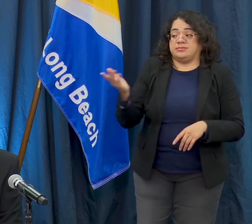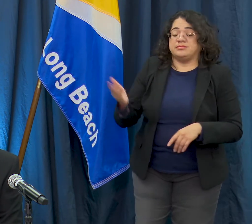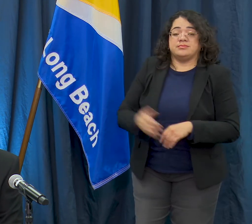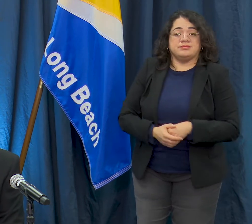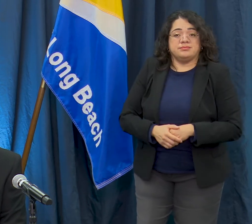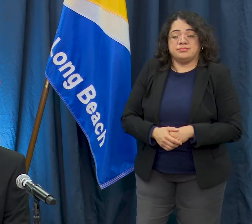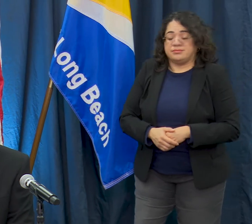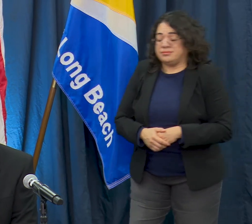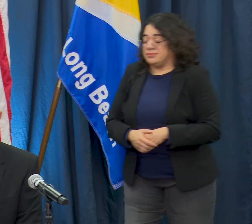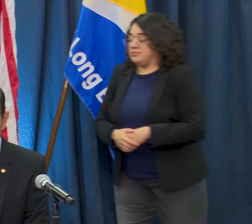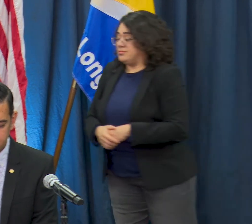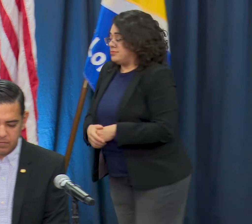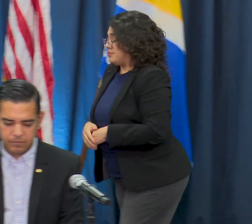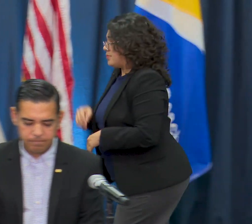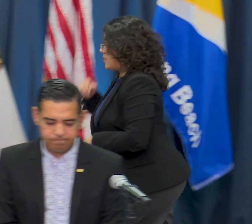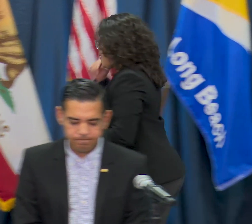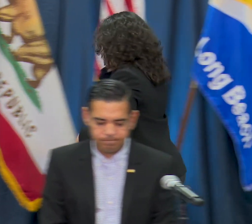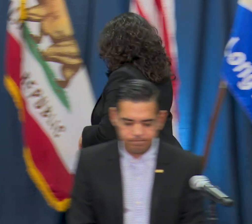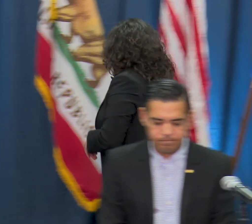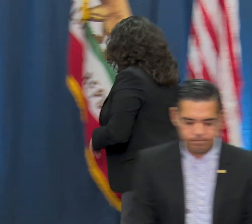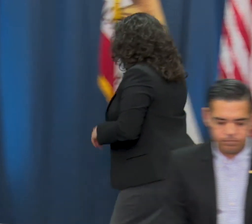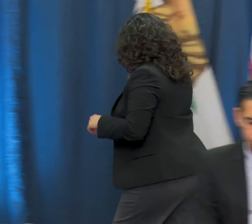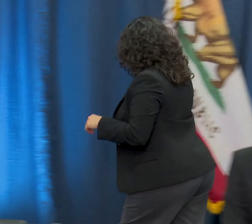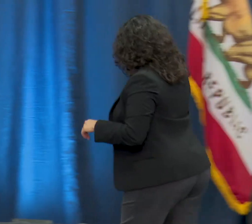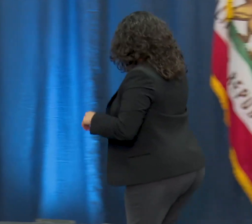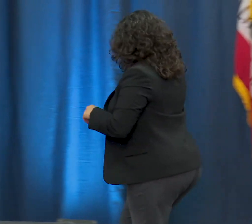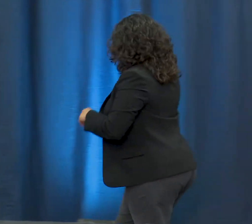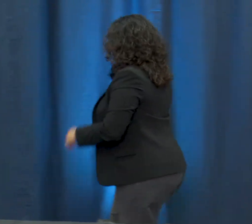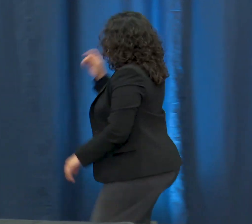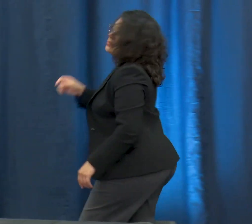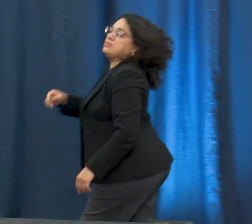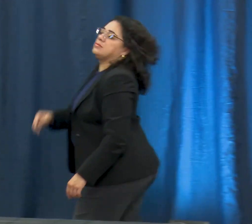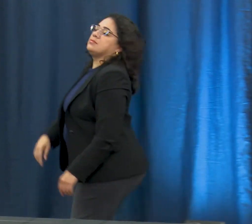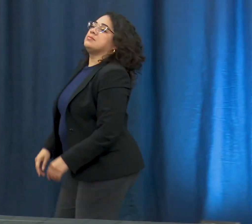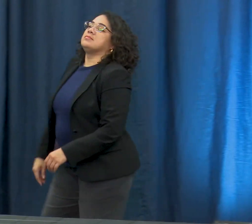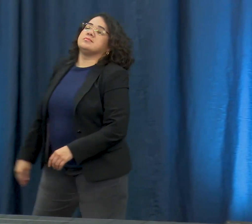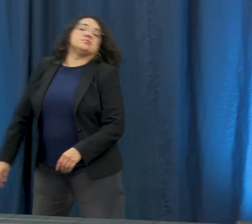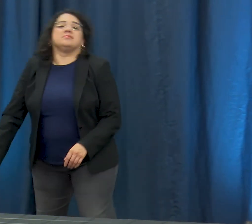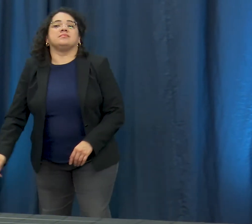for the translation. Dr. Davis, there's obviously questions relative to